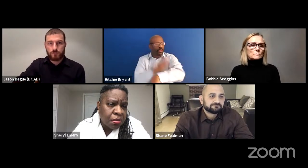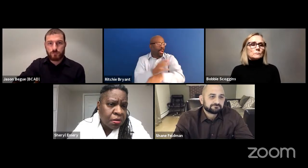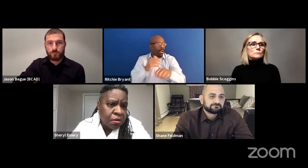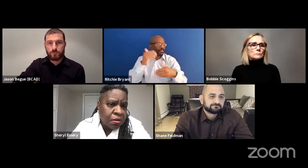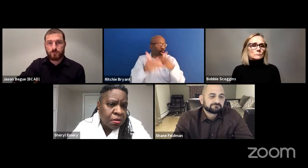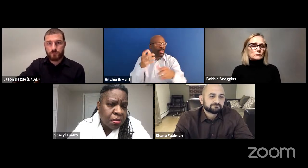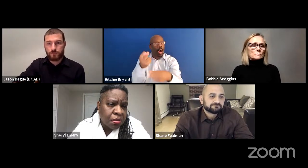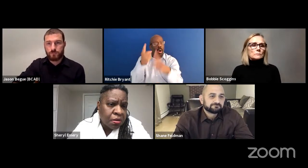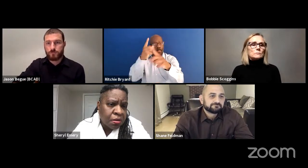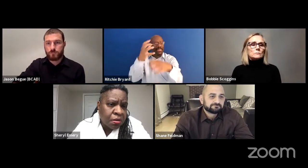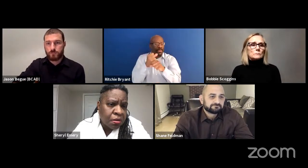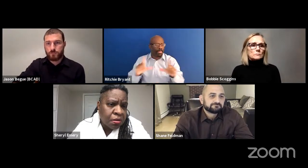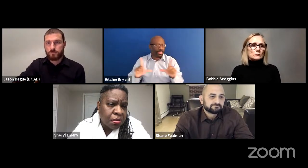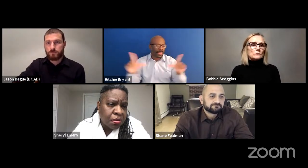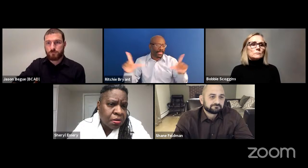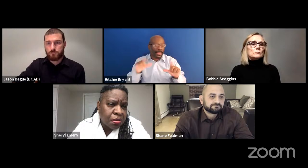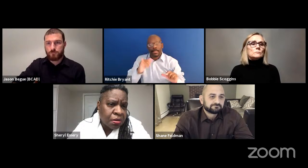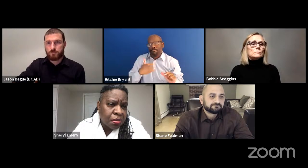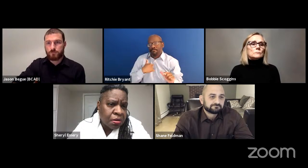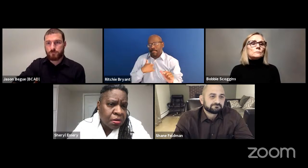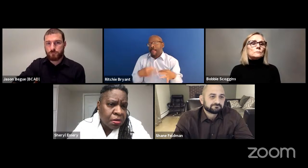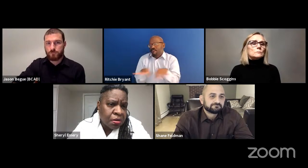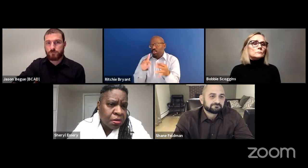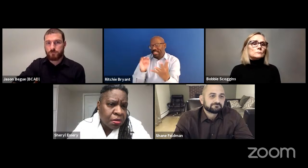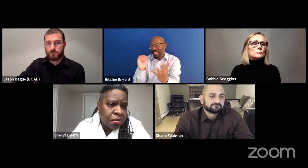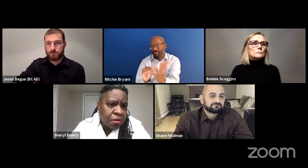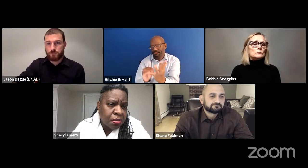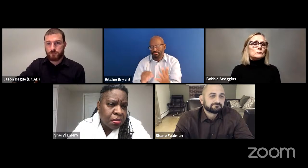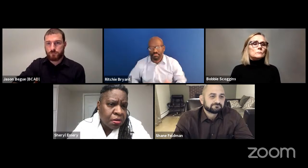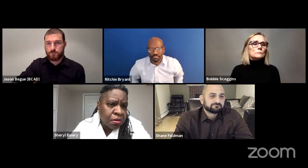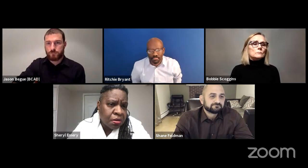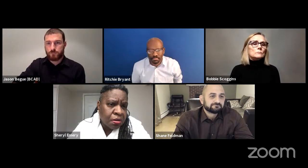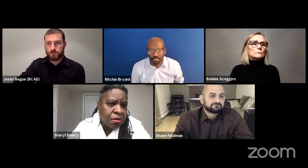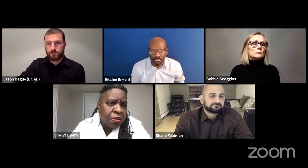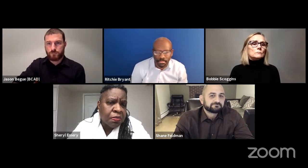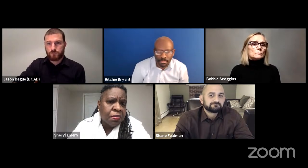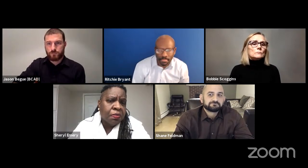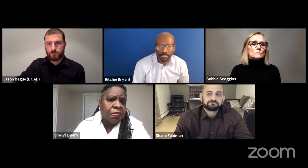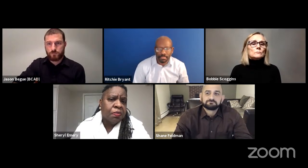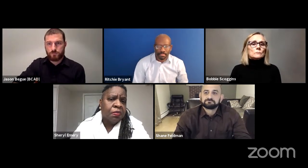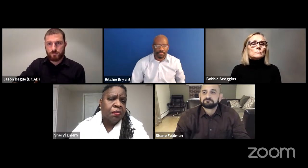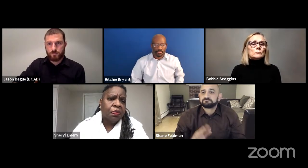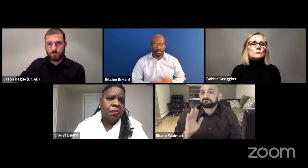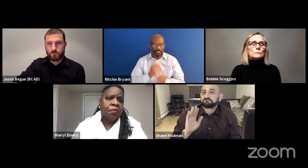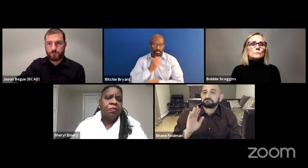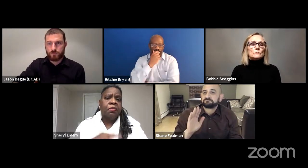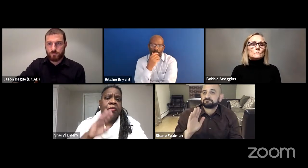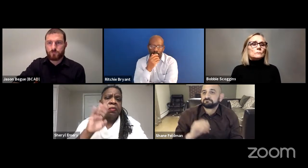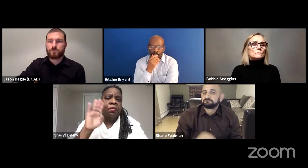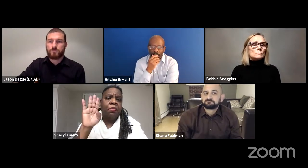need to have an investment in our communities to make sure that they also have the path